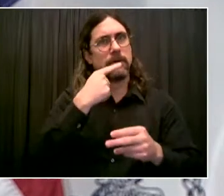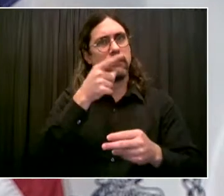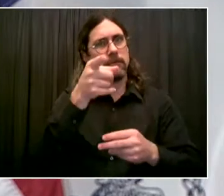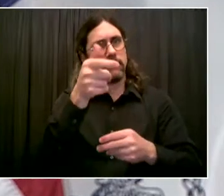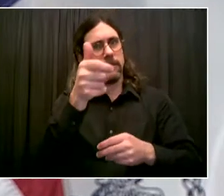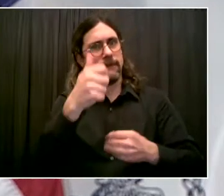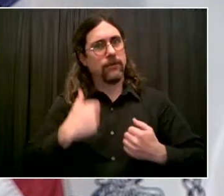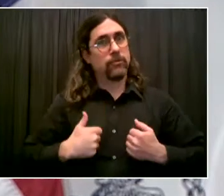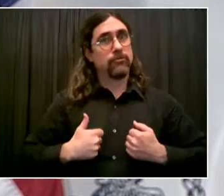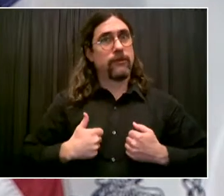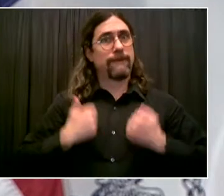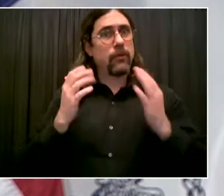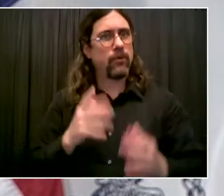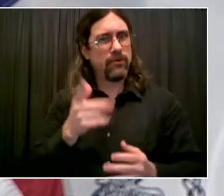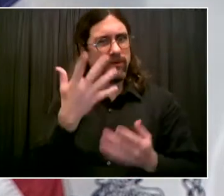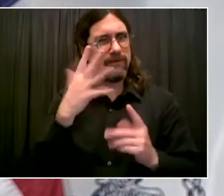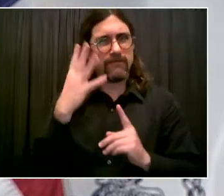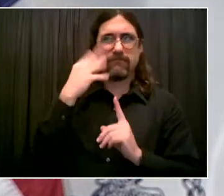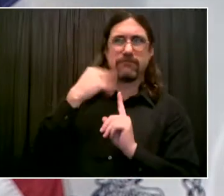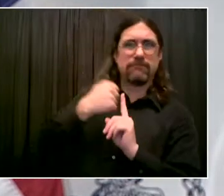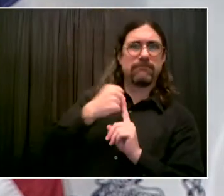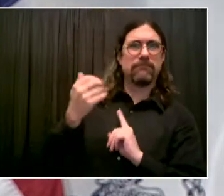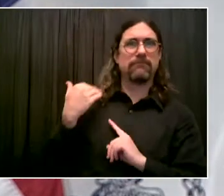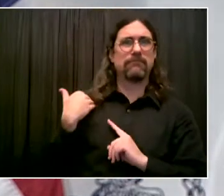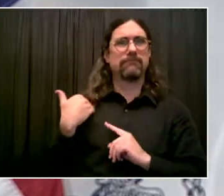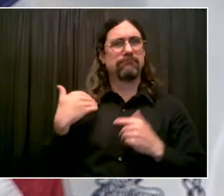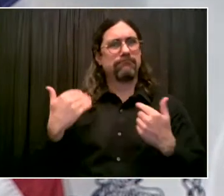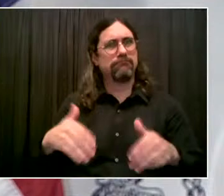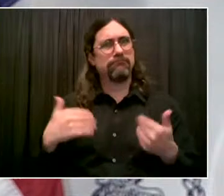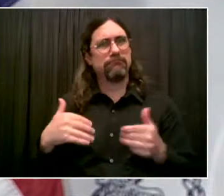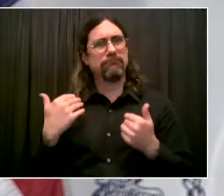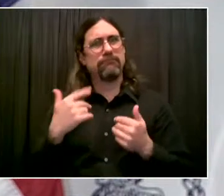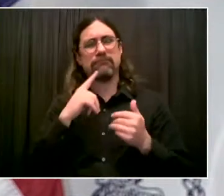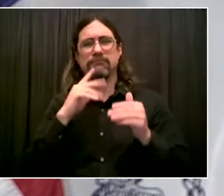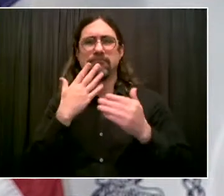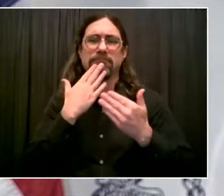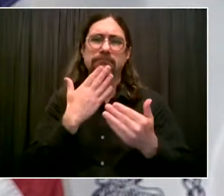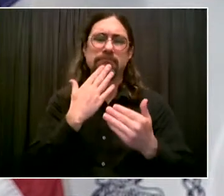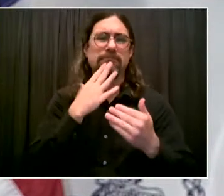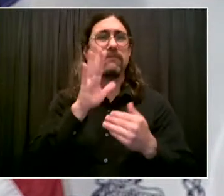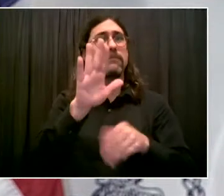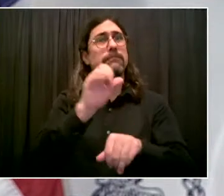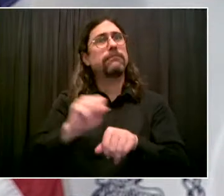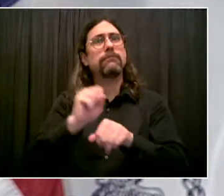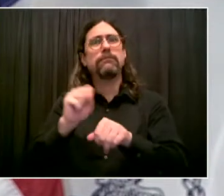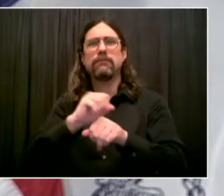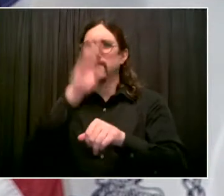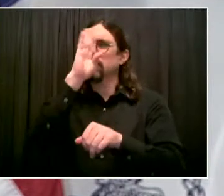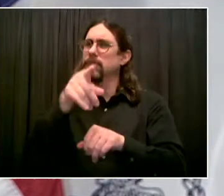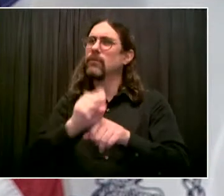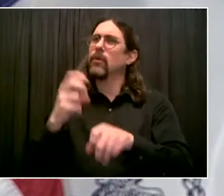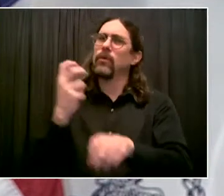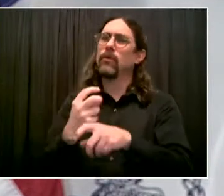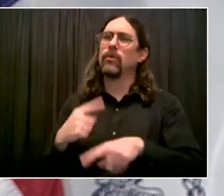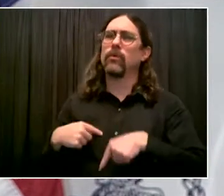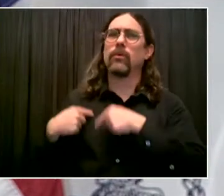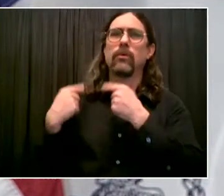YOU'RE DOING, YOU ARE A SURVIVIRVO YOURSELF AND YOU PUT ALL OF YOUR EXPERIEEENCS S AND TAKEN THEM AND PUT THEM INTO